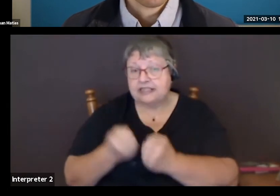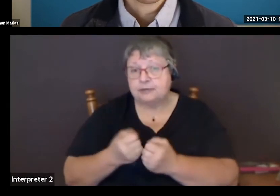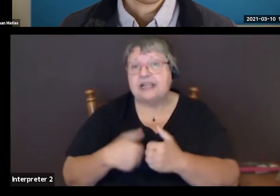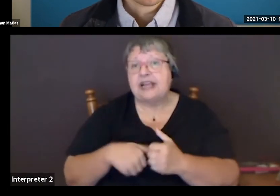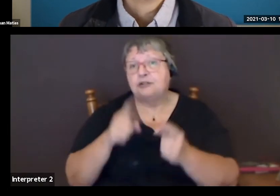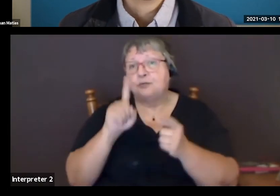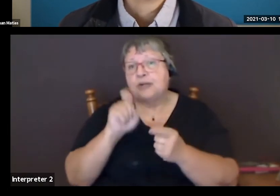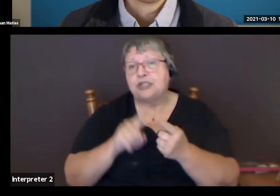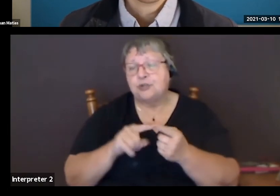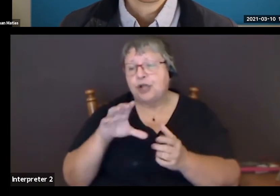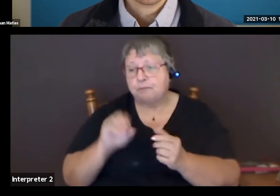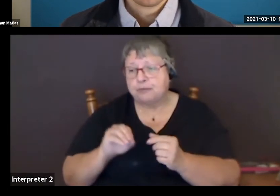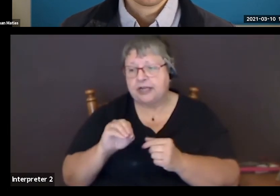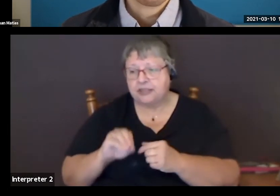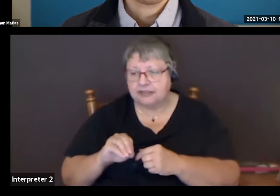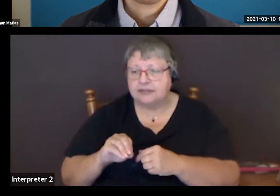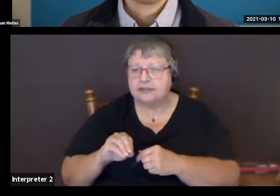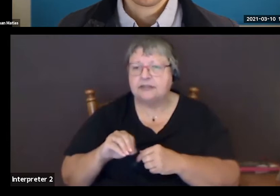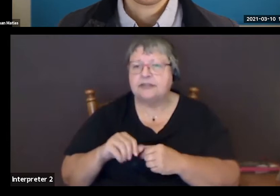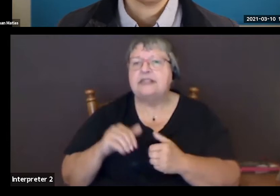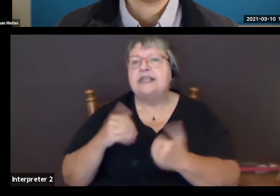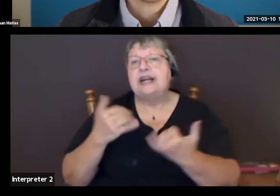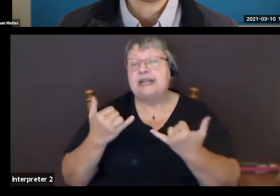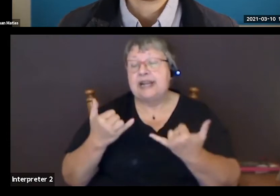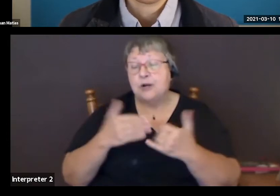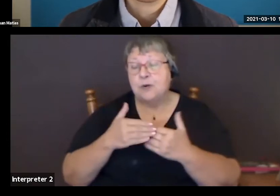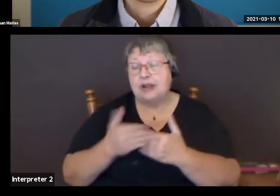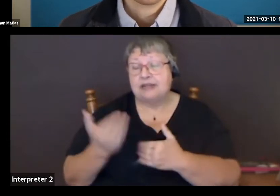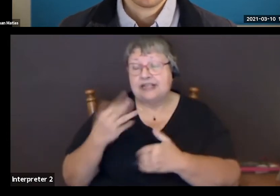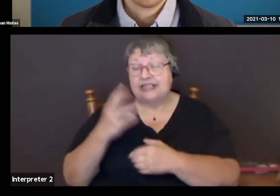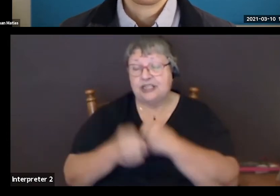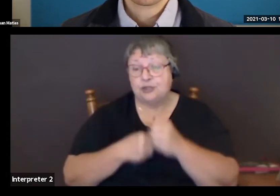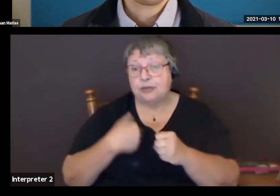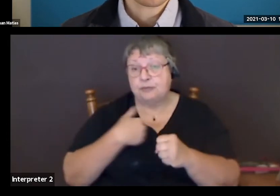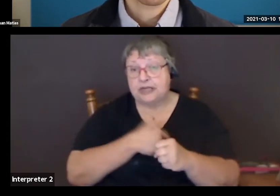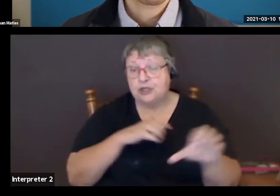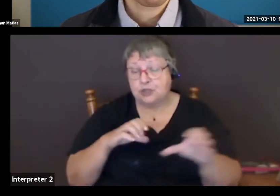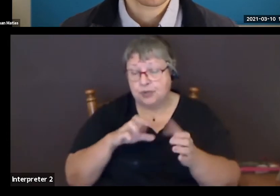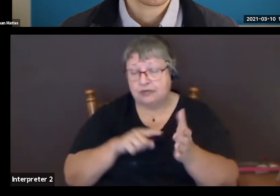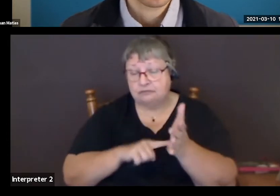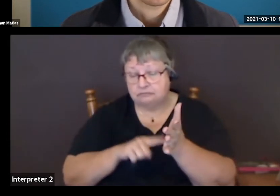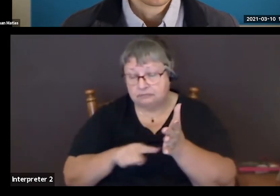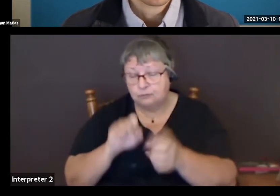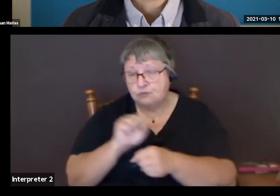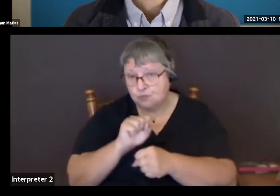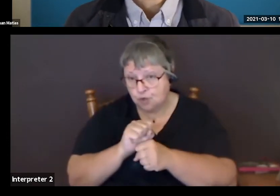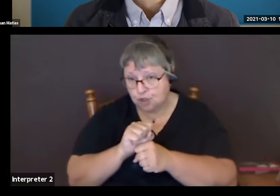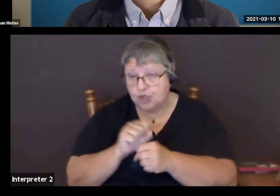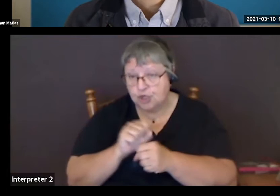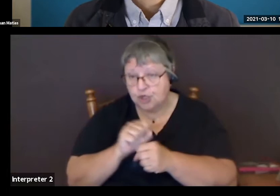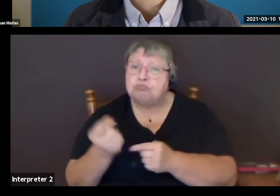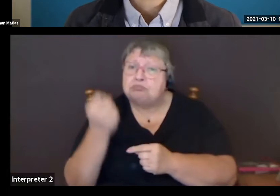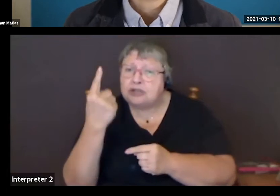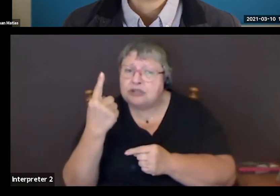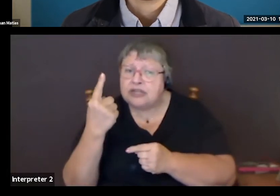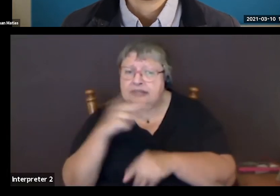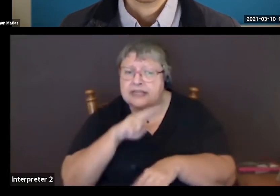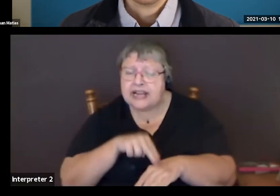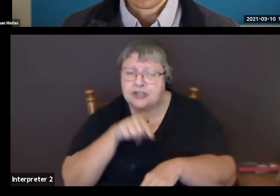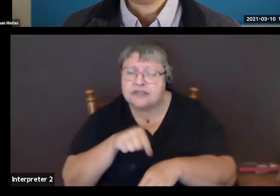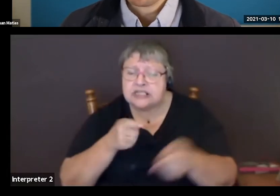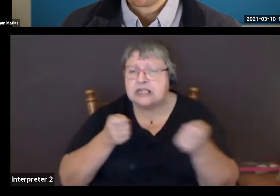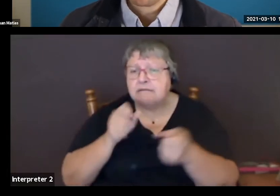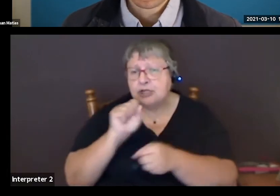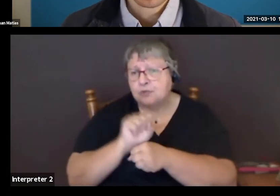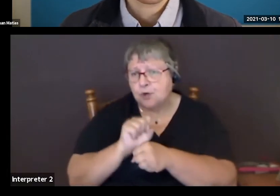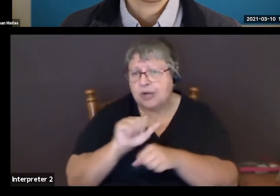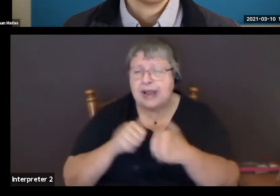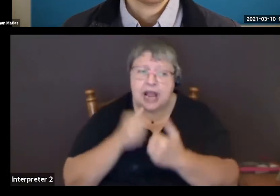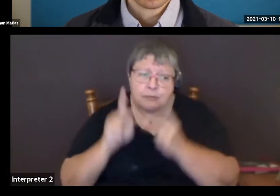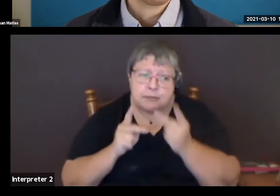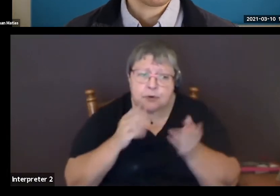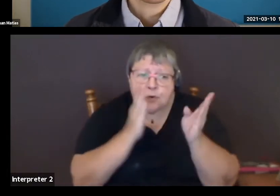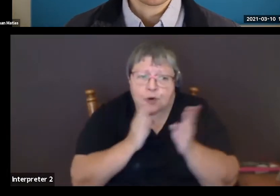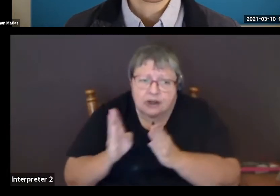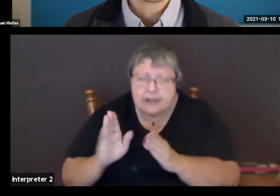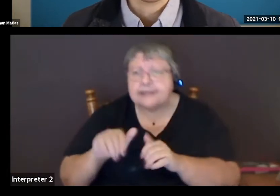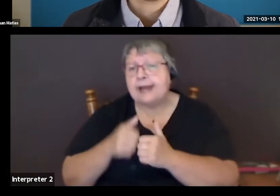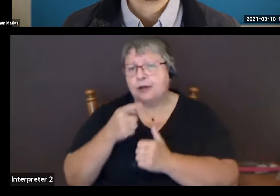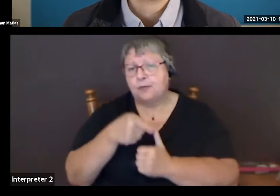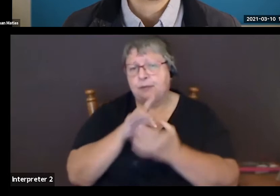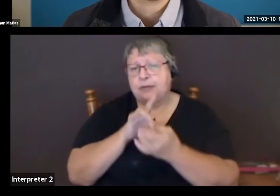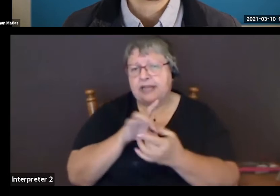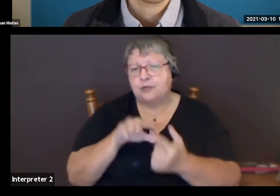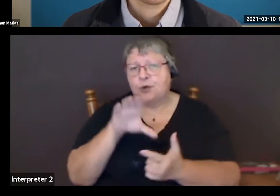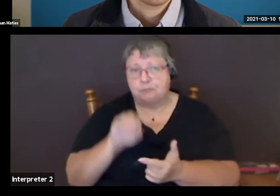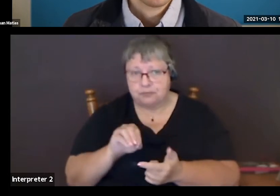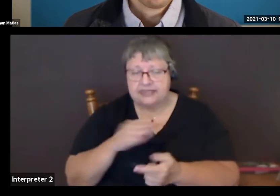Now over the last six years I've been doing ethnographic field work with right at moderators and Twitter harassment reporters to understand the nature of this governance work, how people organize and how they relate to companies and governments.